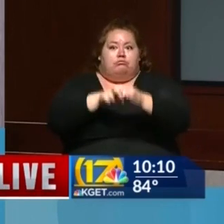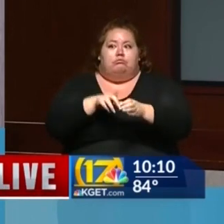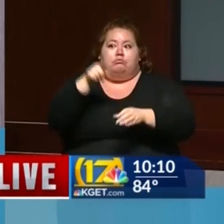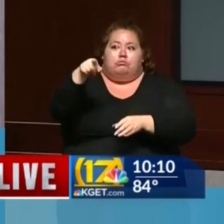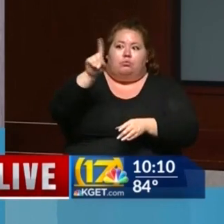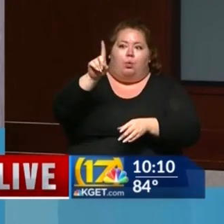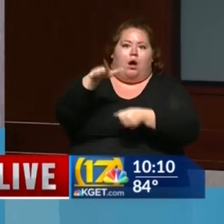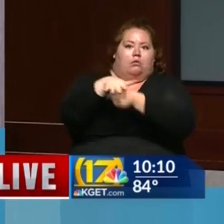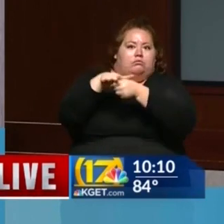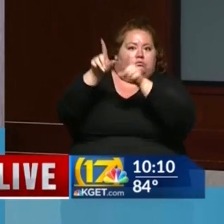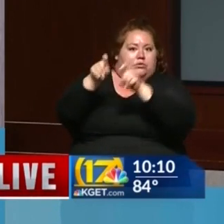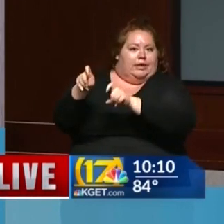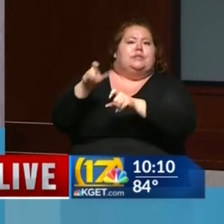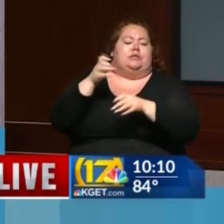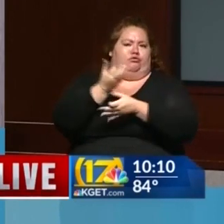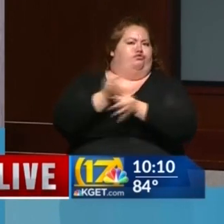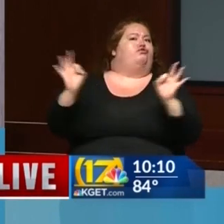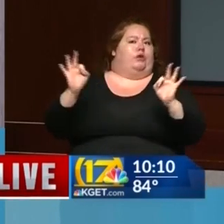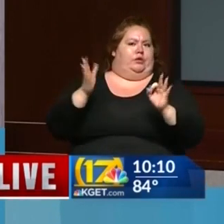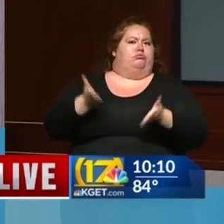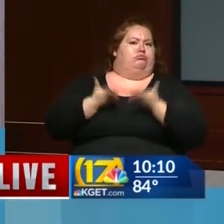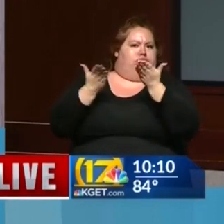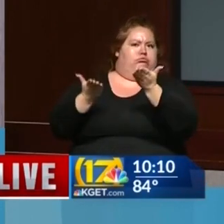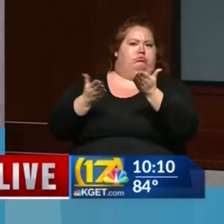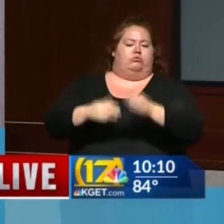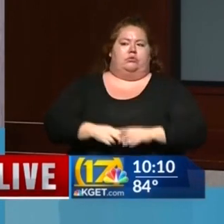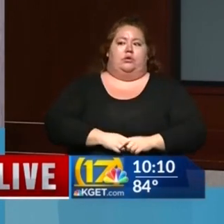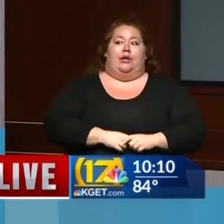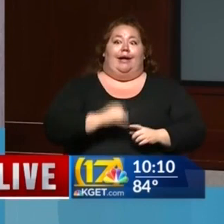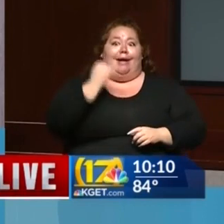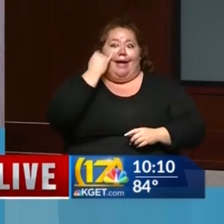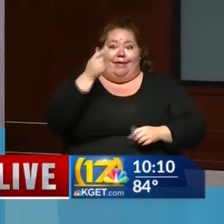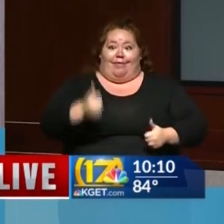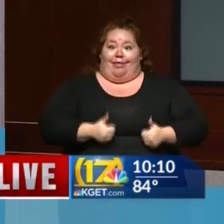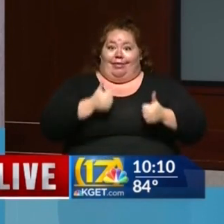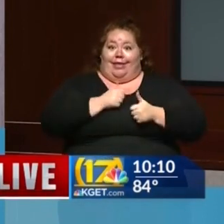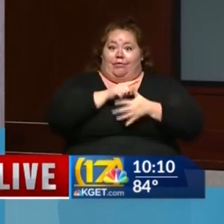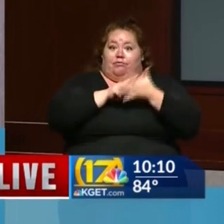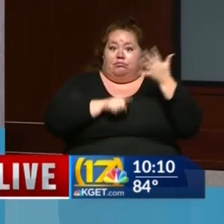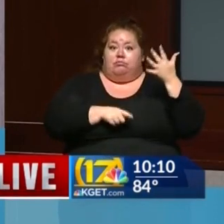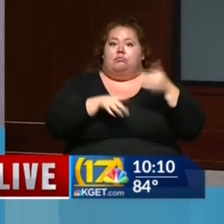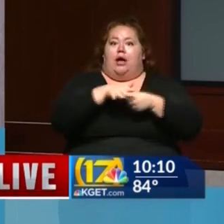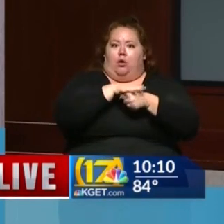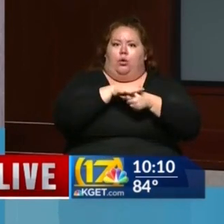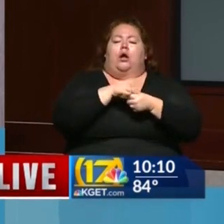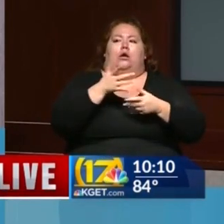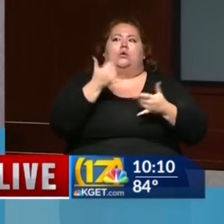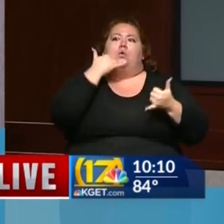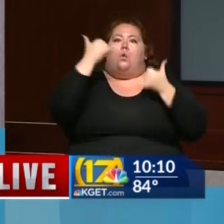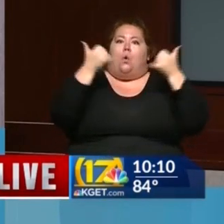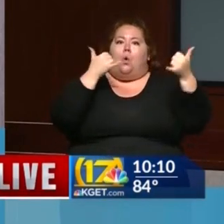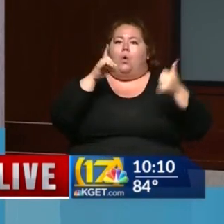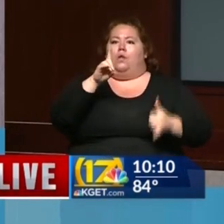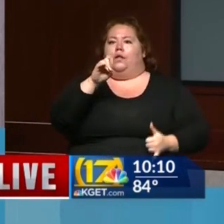VALLEY, AND THE THACHAPEE, AREA, AND NO COST FOR THE TRANSPORTATION TO AND FROM THE TESTING SITE.